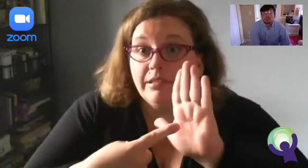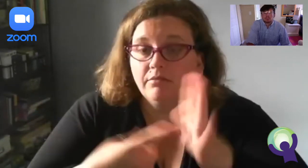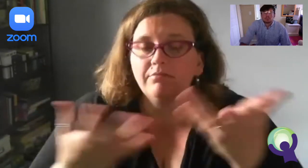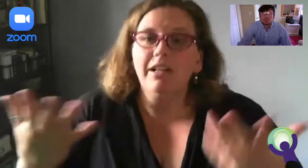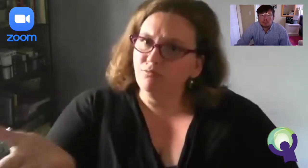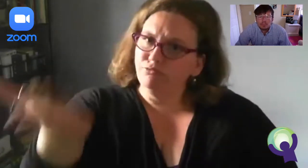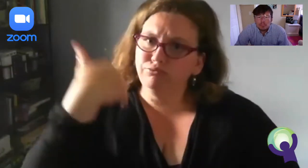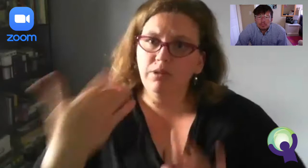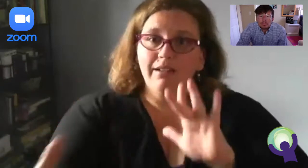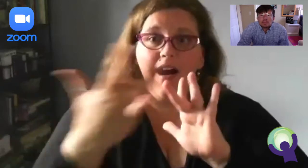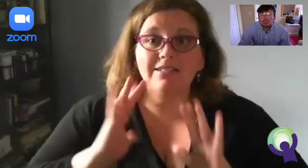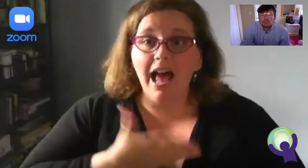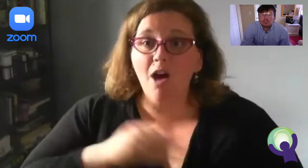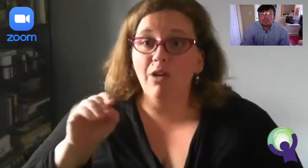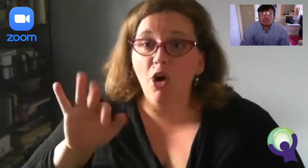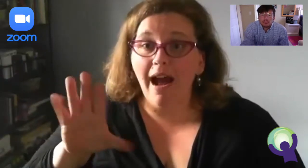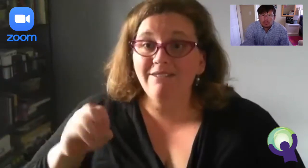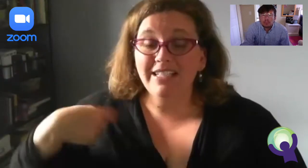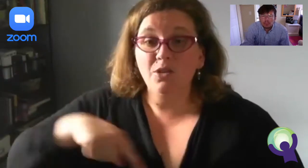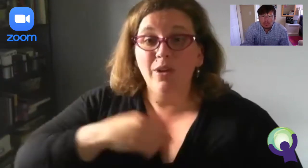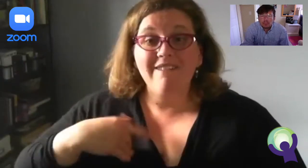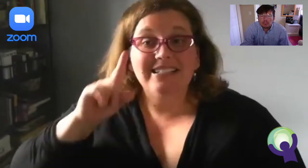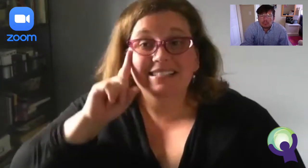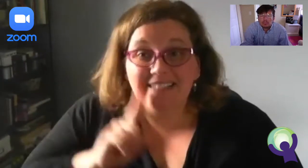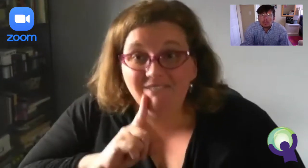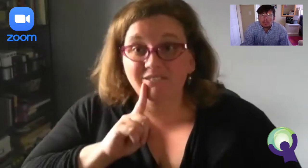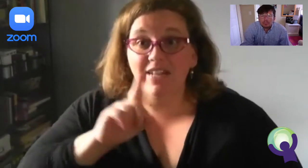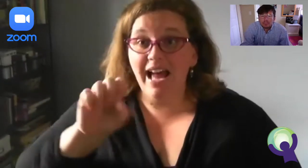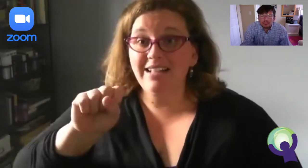let's say, for ssi they can contact our office and